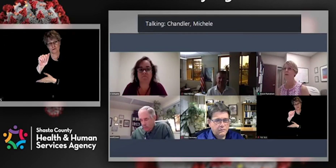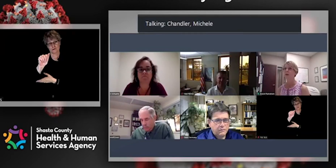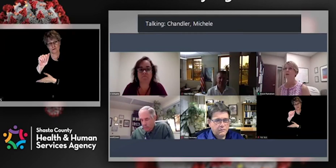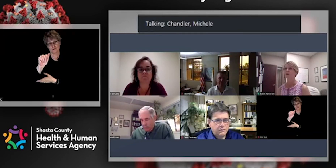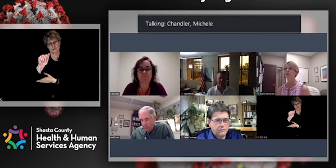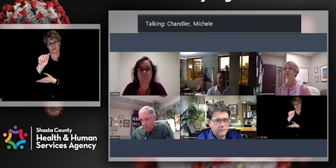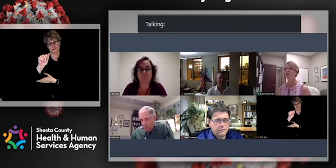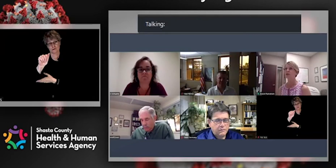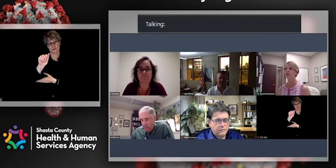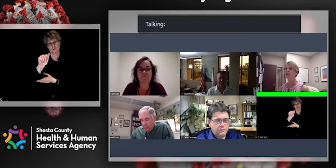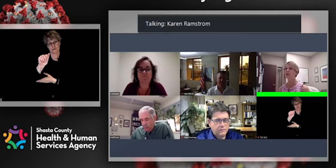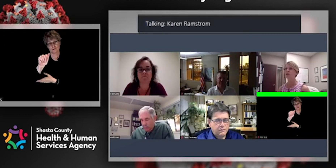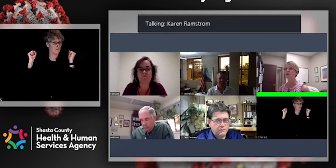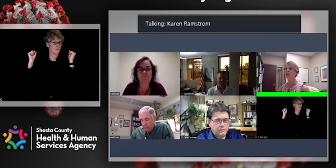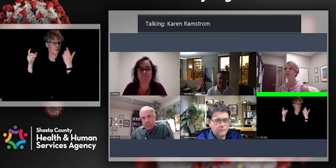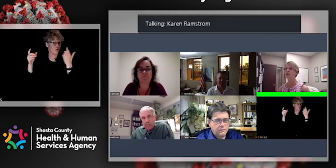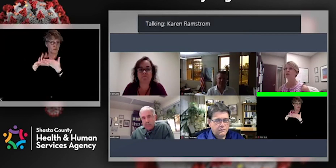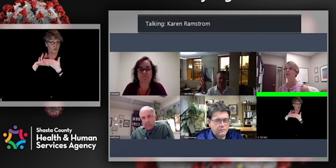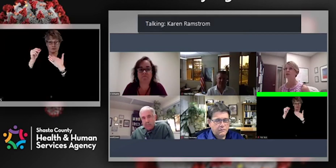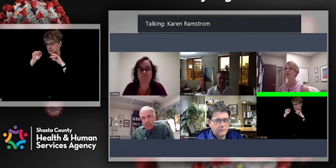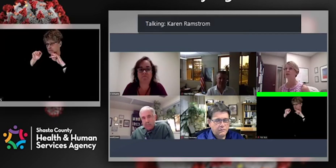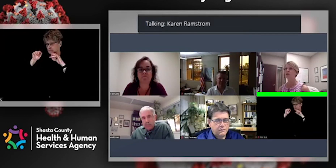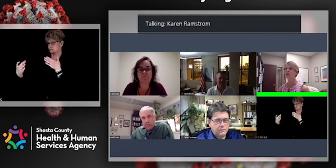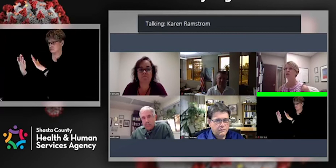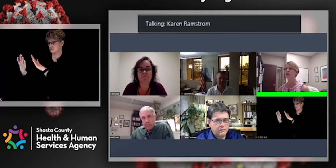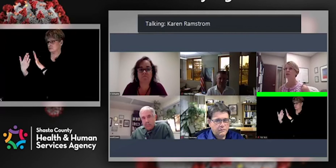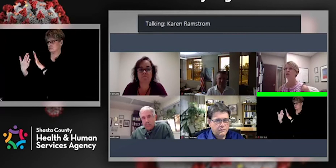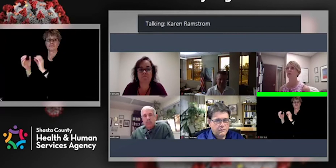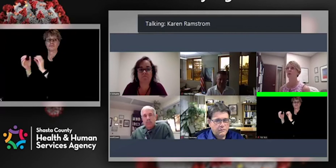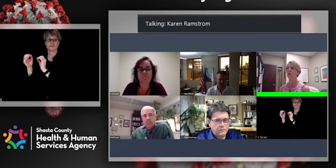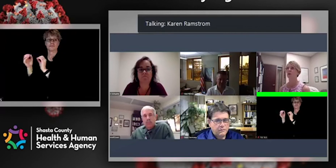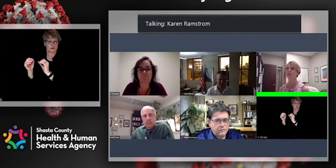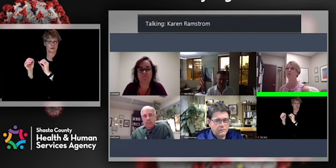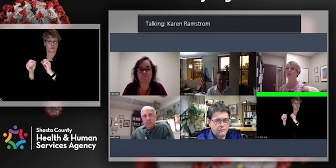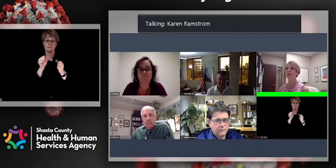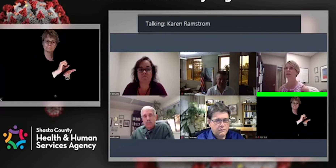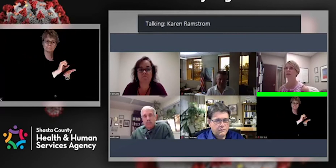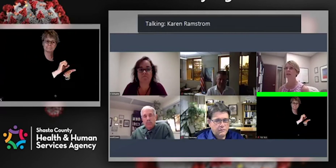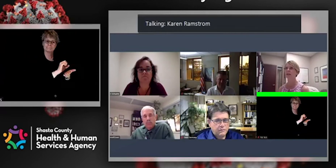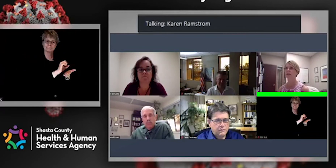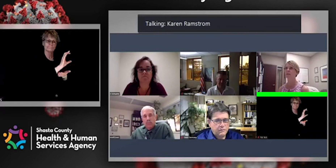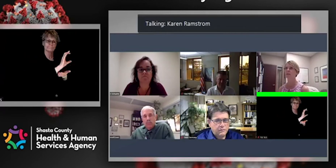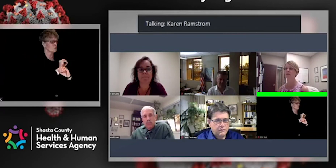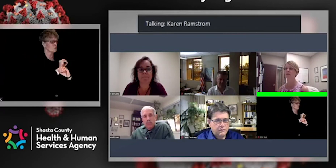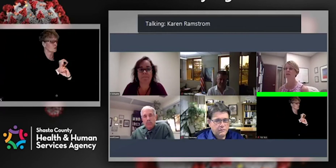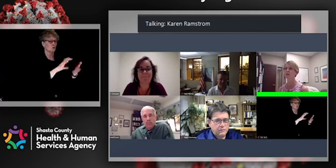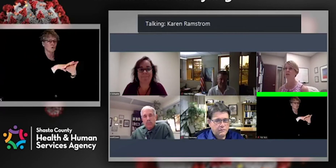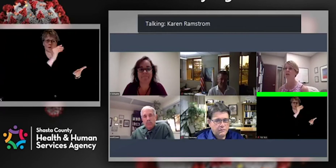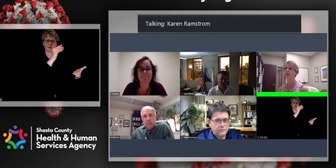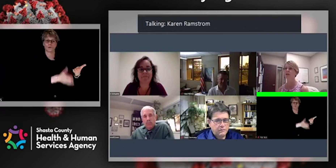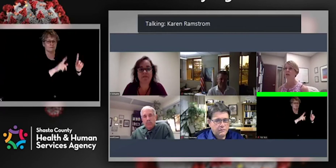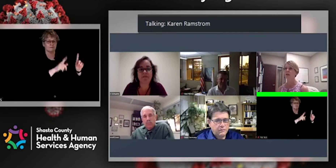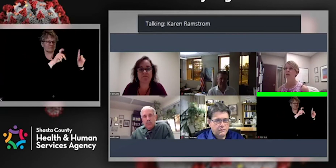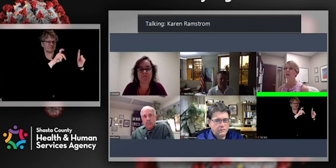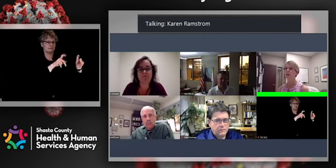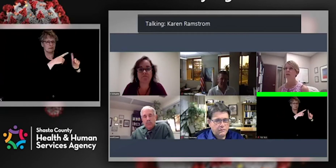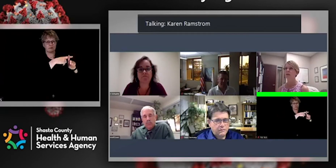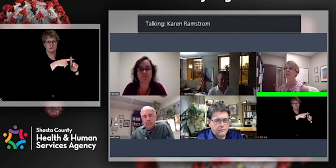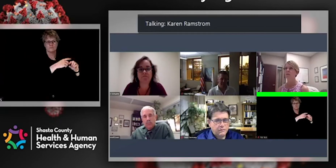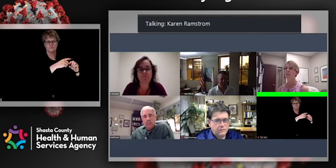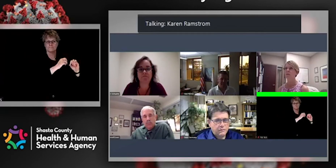So, Shasta College, we have not had any students test positive that are in in person instruction.